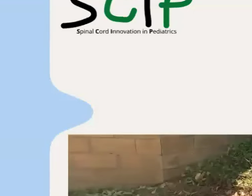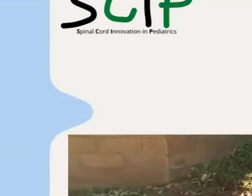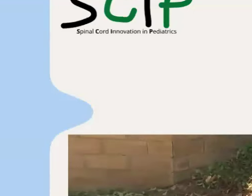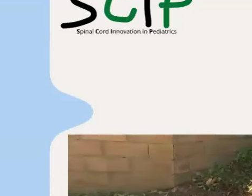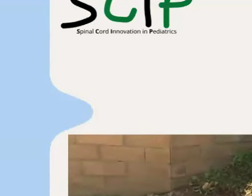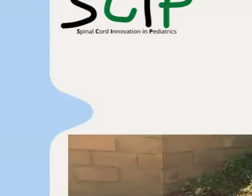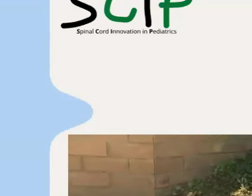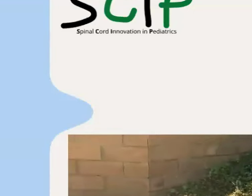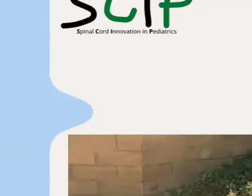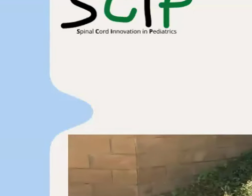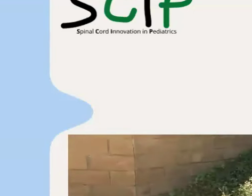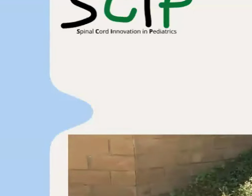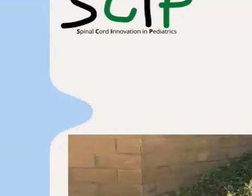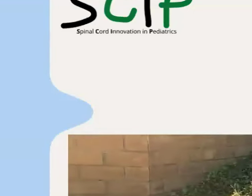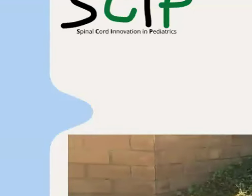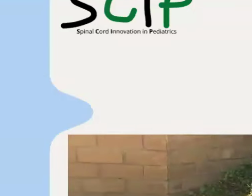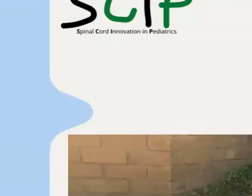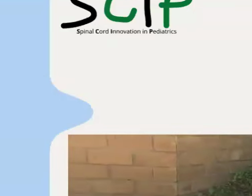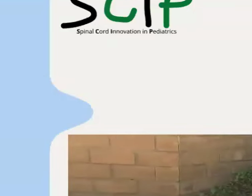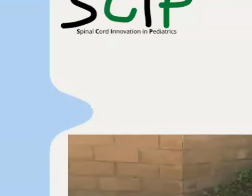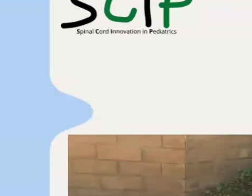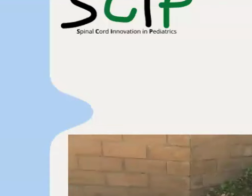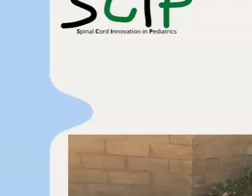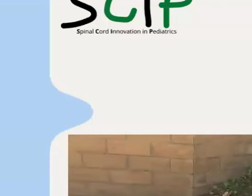When treatment continued to delivered more frequently,